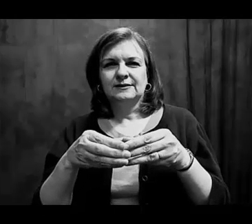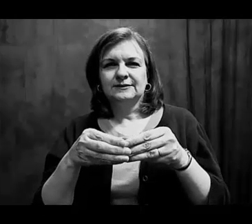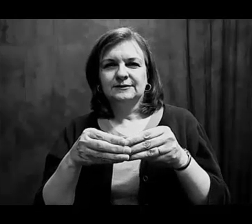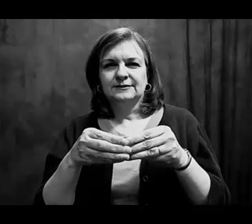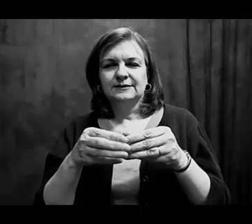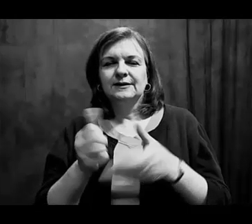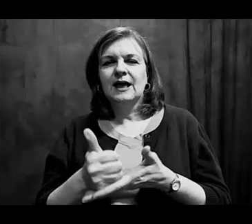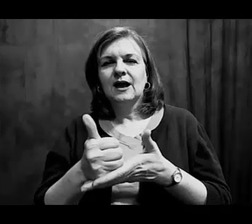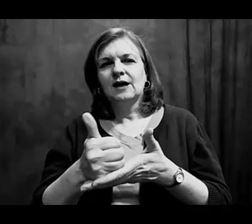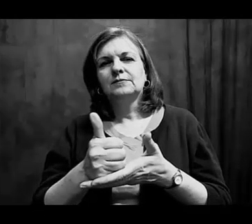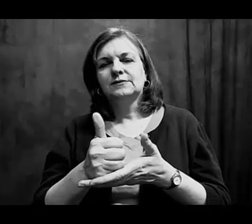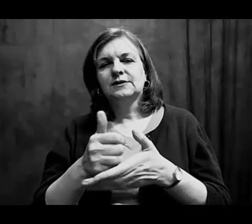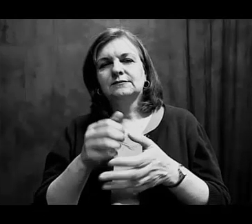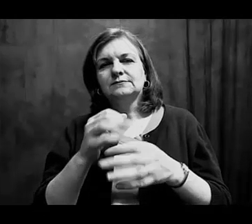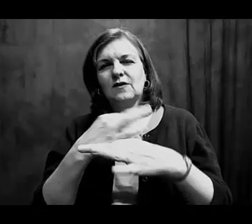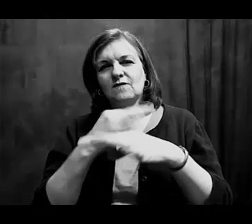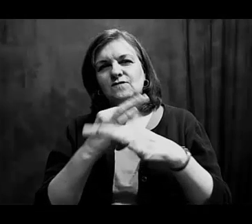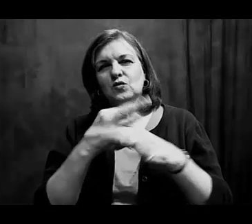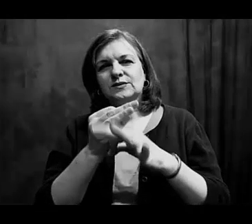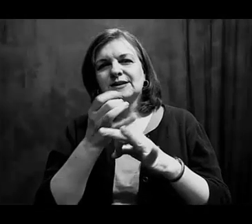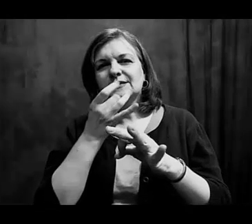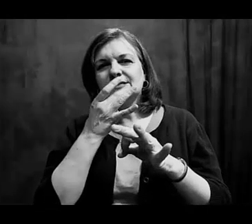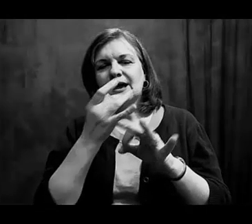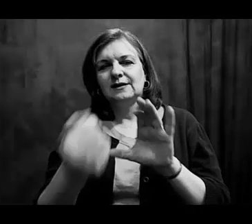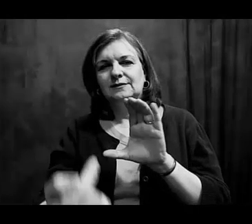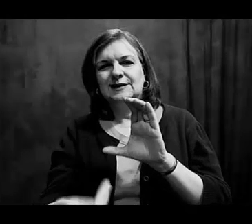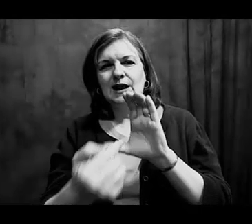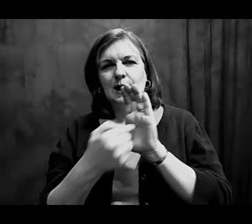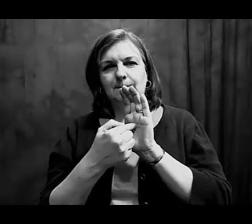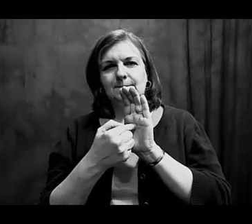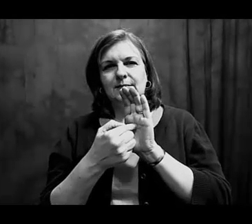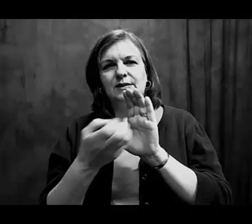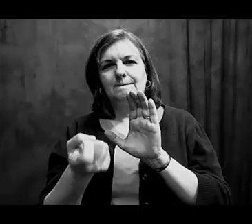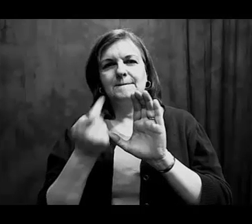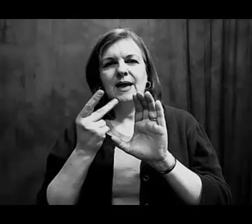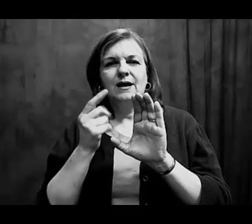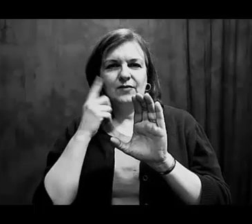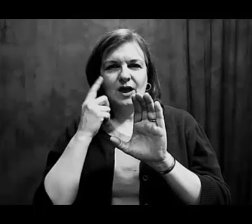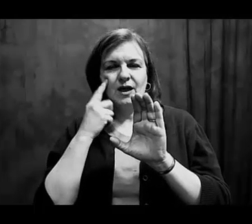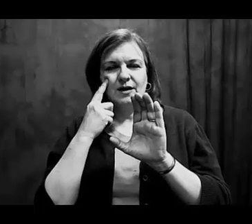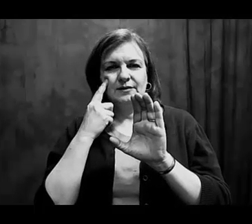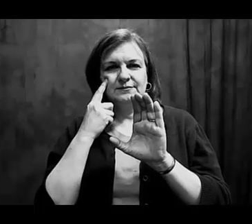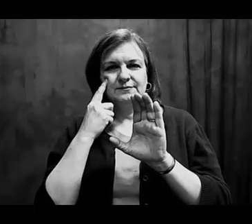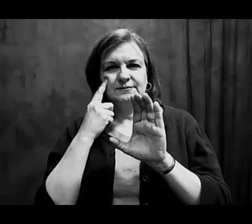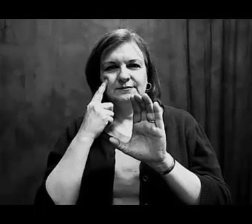help focus light waves at the back of your eye in the best